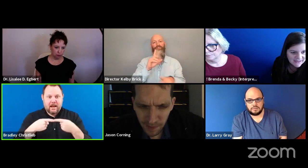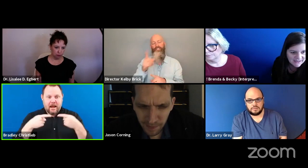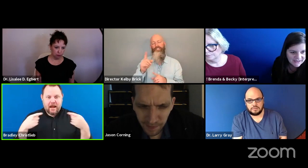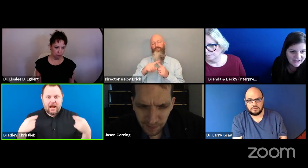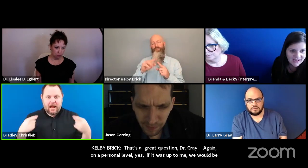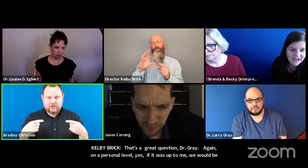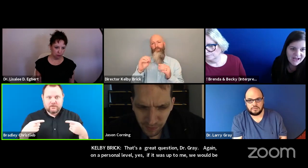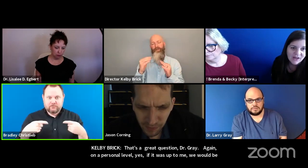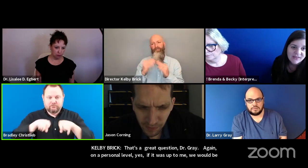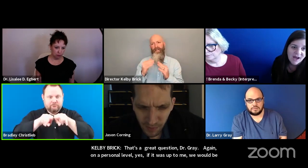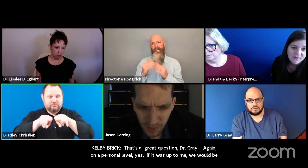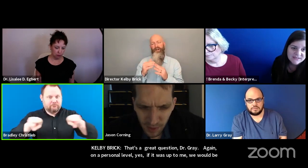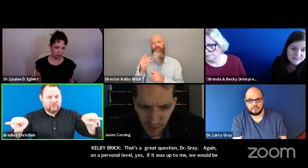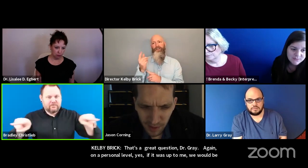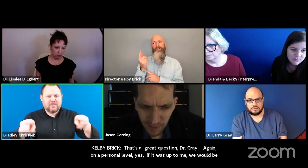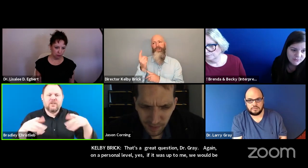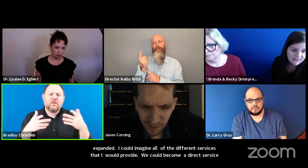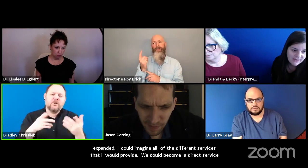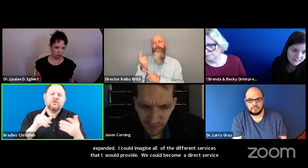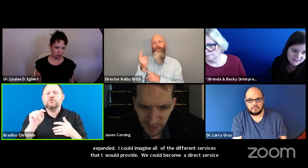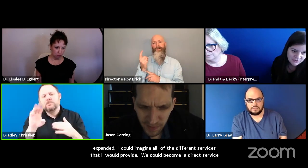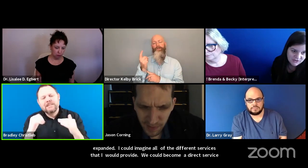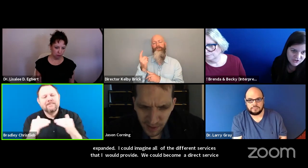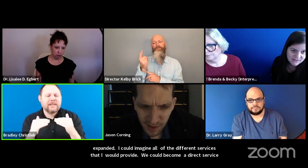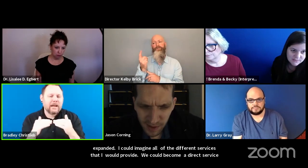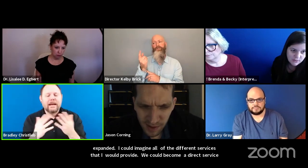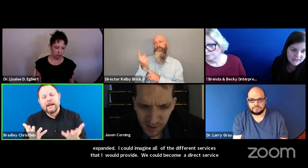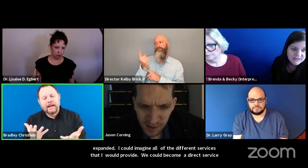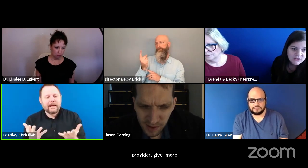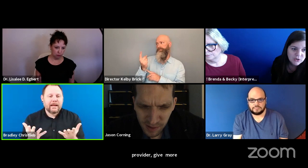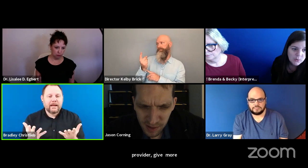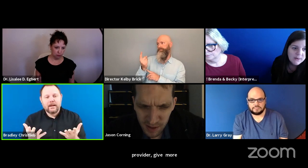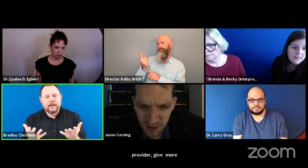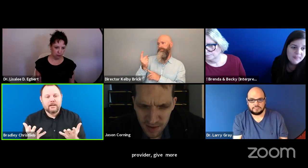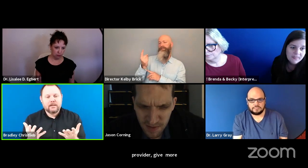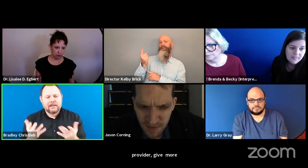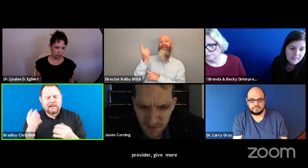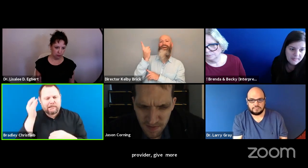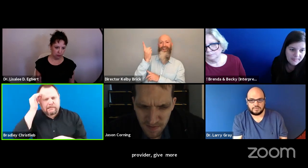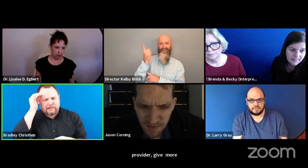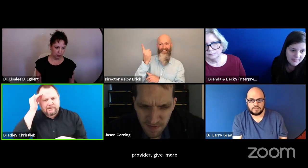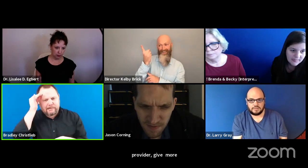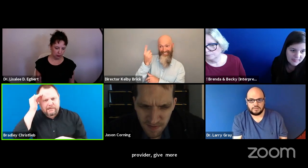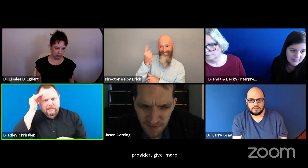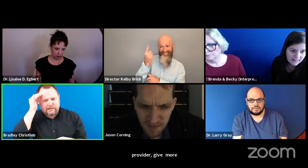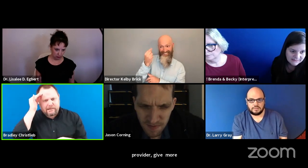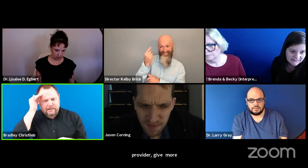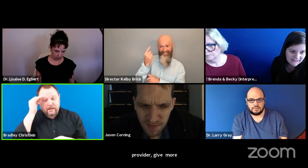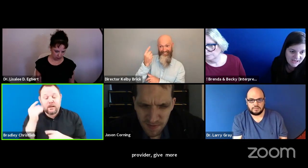Again, the office seems to be moving in the opposite direction at this point.